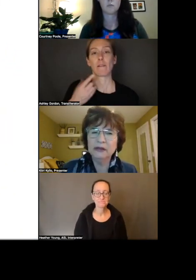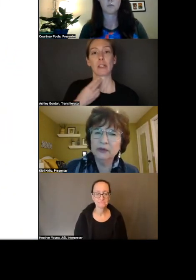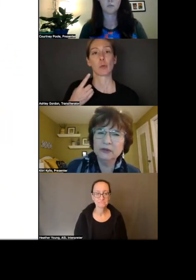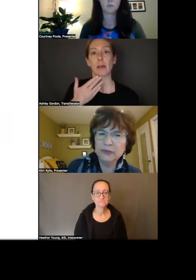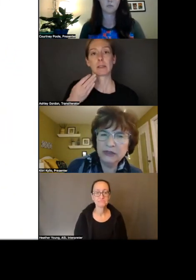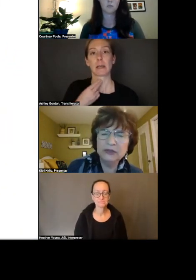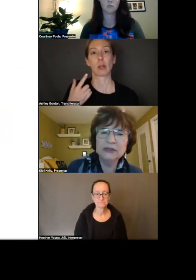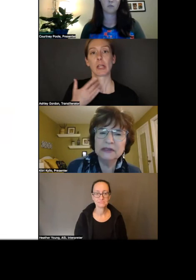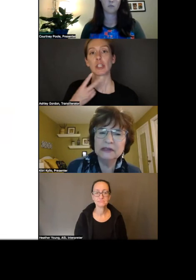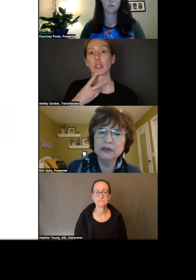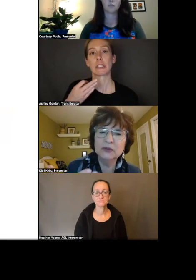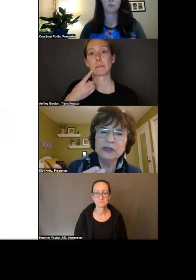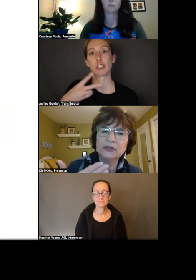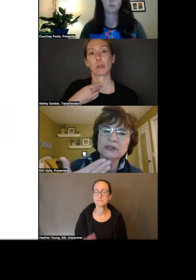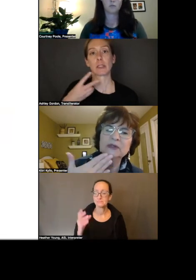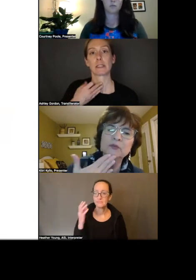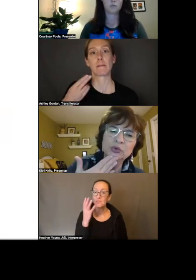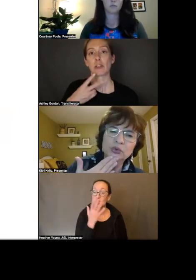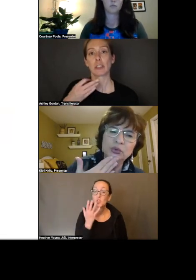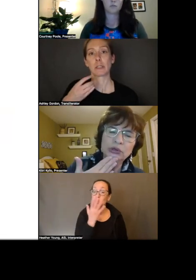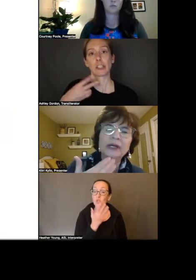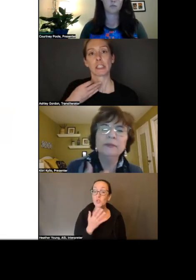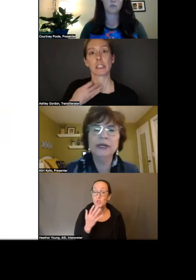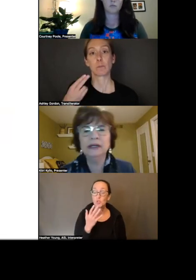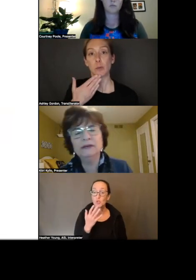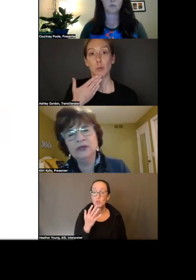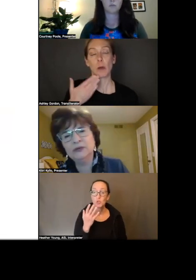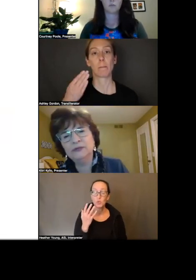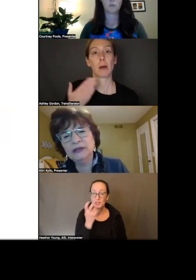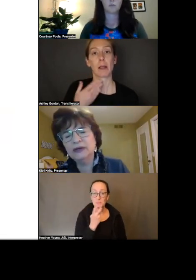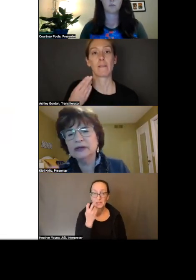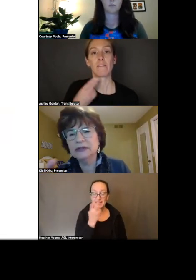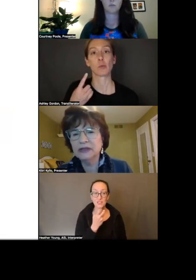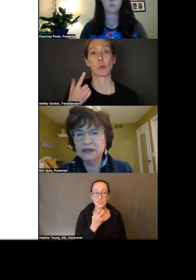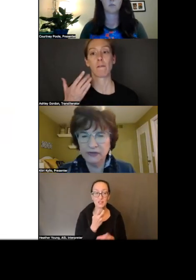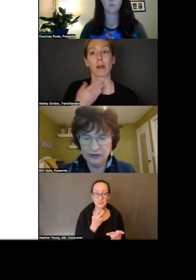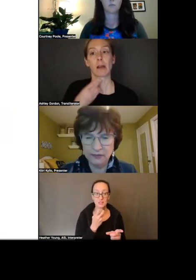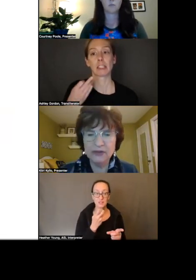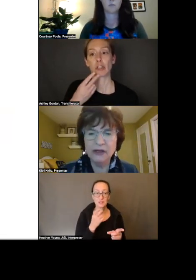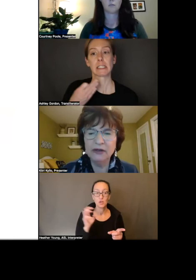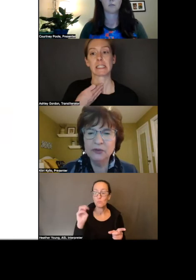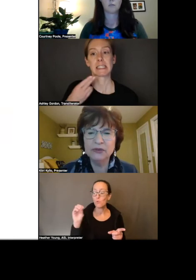using the system of cued speech, this is "moo" , but in visual phonics there are six different steps that are used